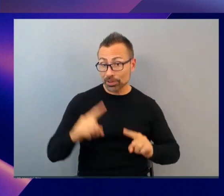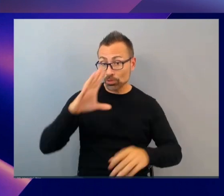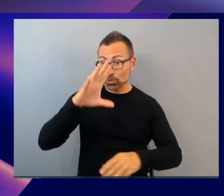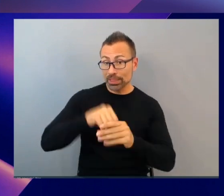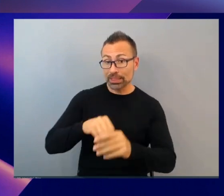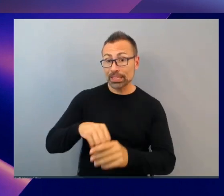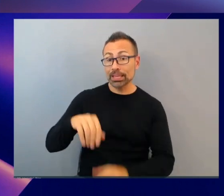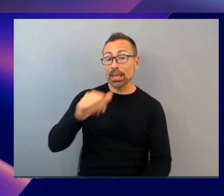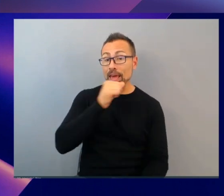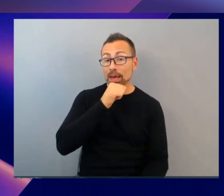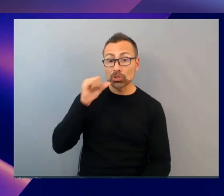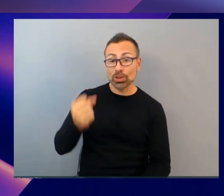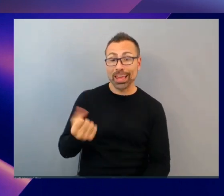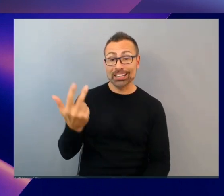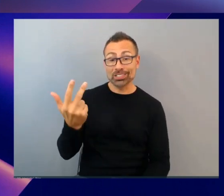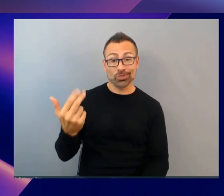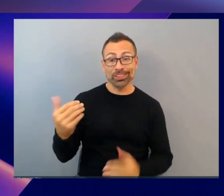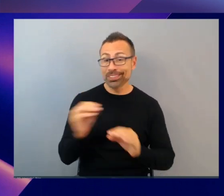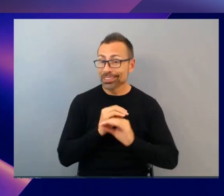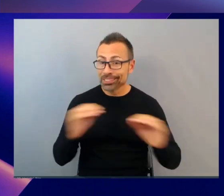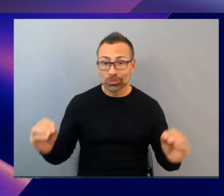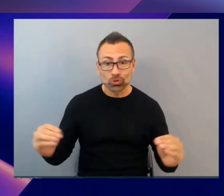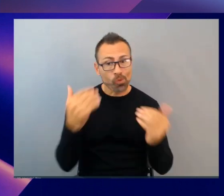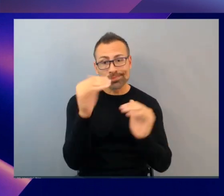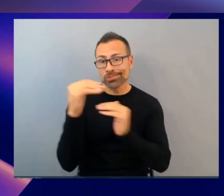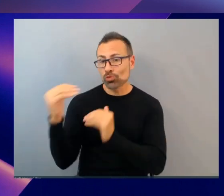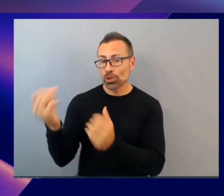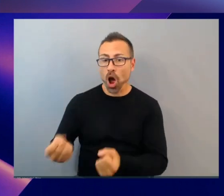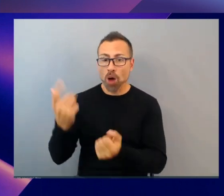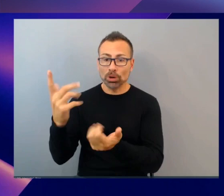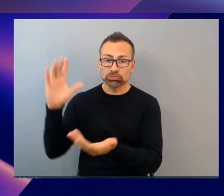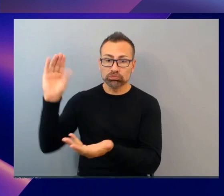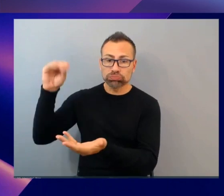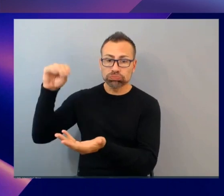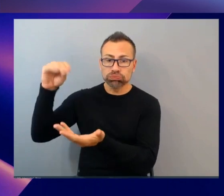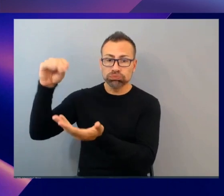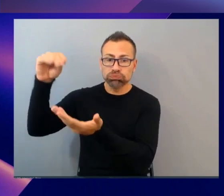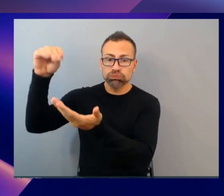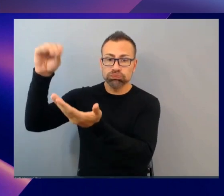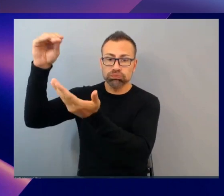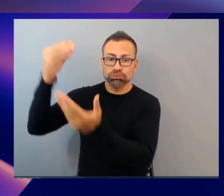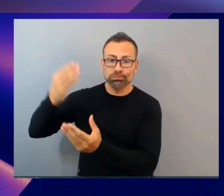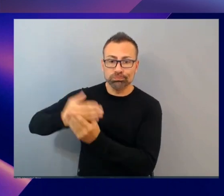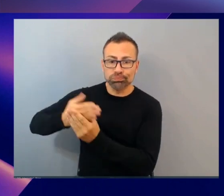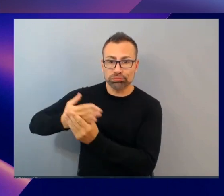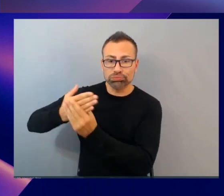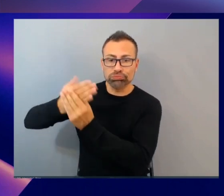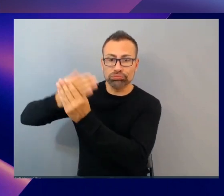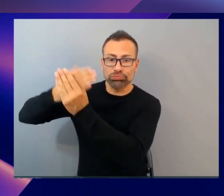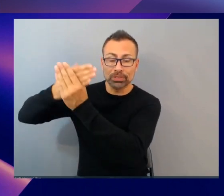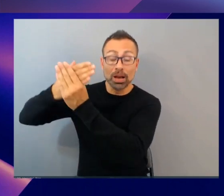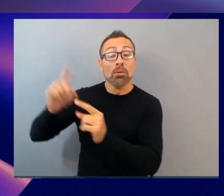in terms of number of objects that you can have in a bucket. Okay. - There is a constraint on a maximum object size,